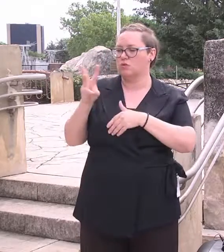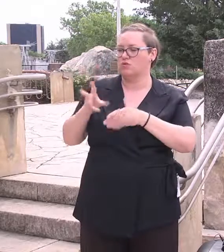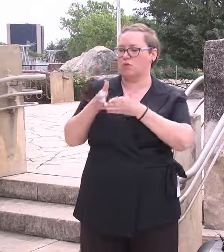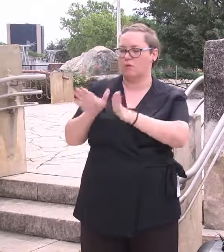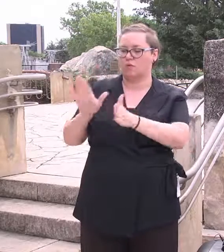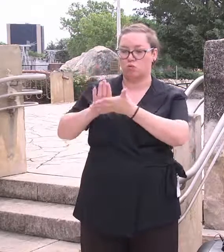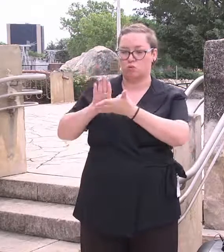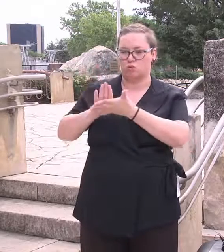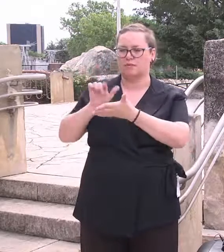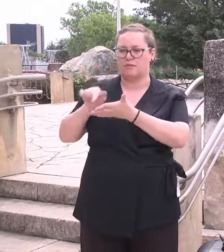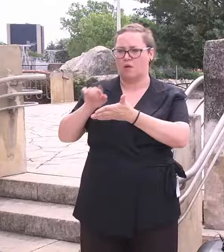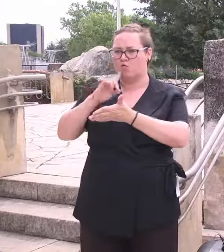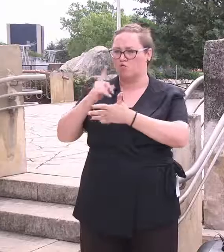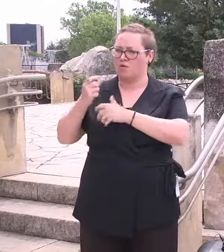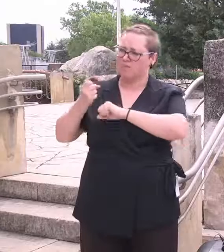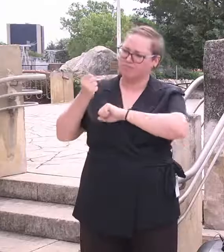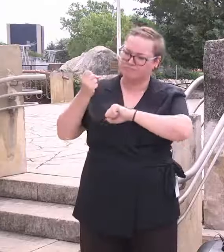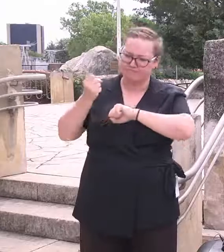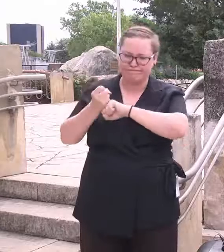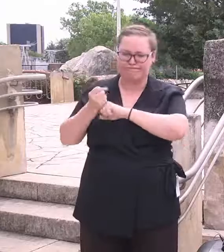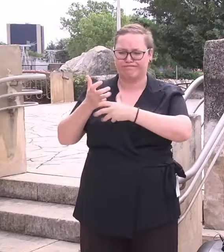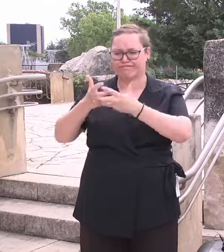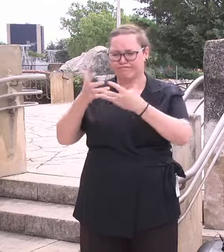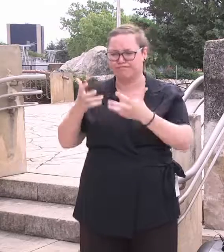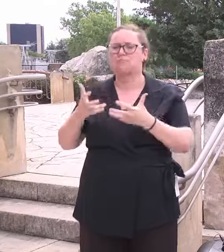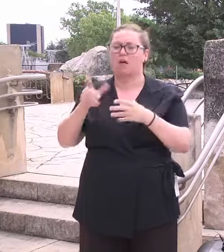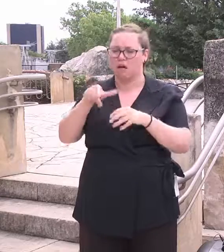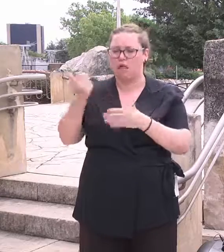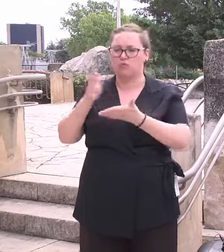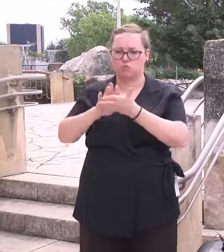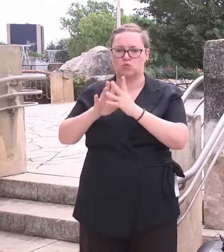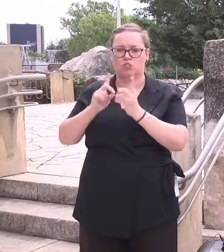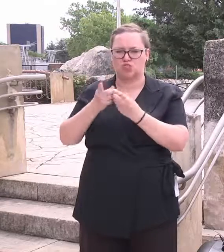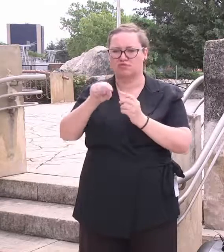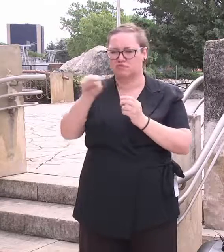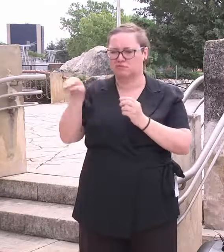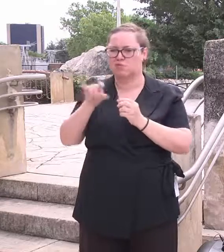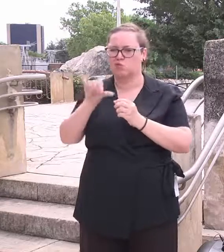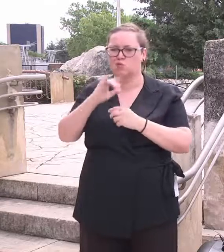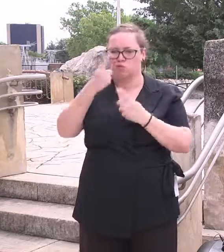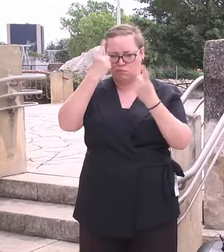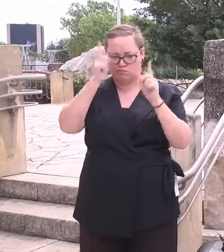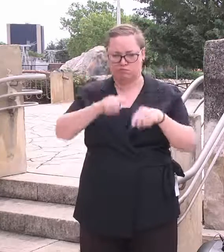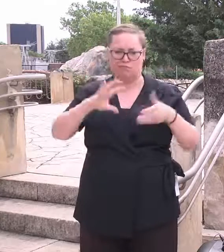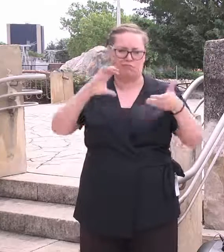really leaned in in a big way along with other school districts to help provide this uh pathway